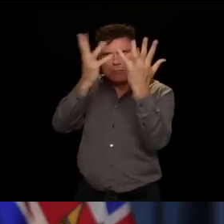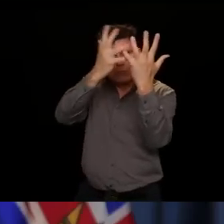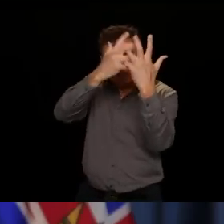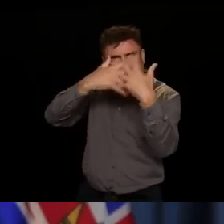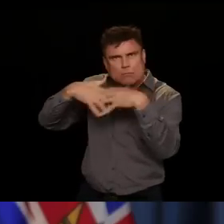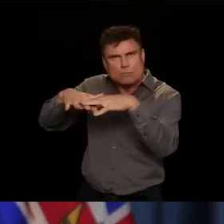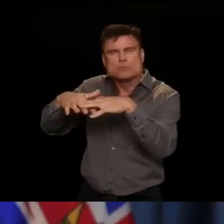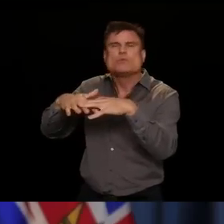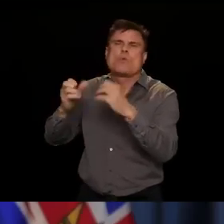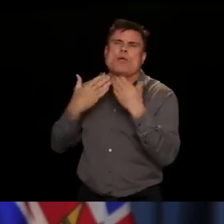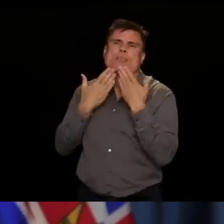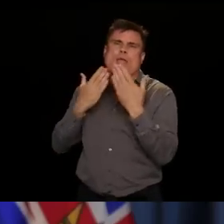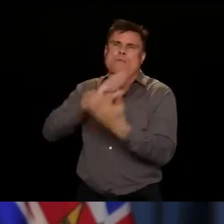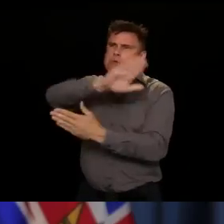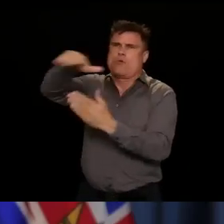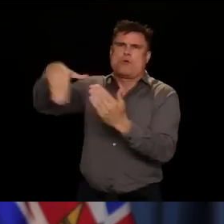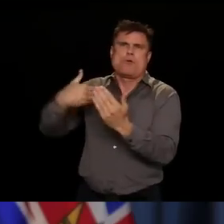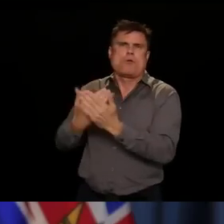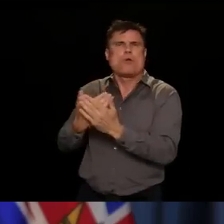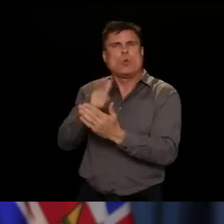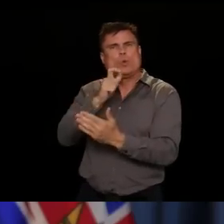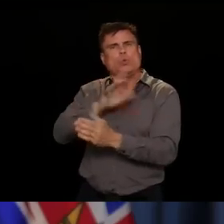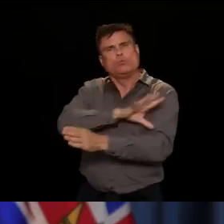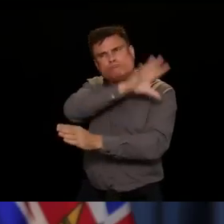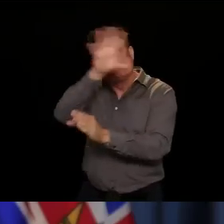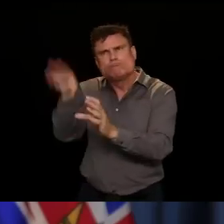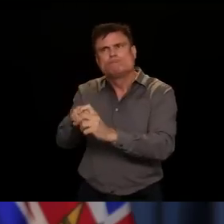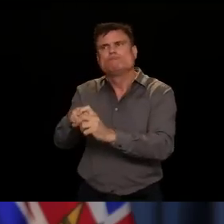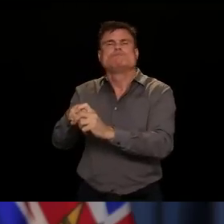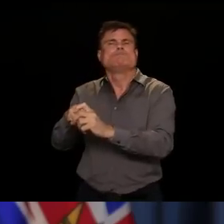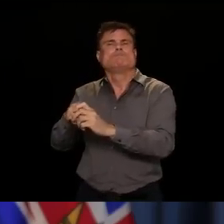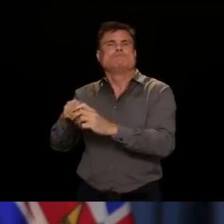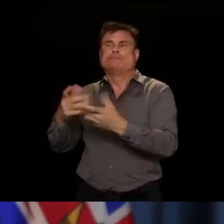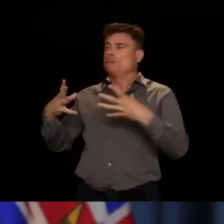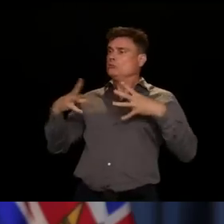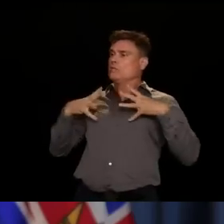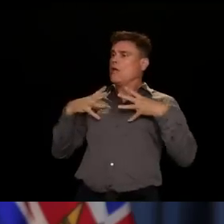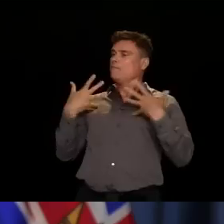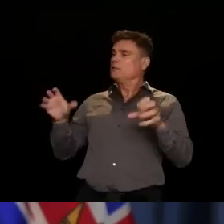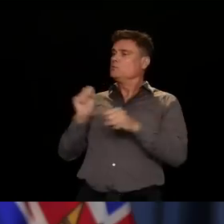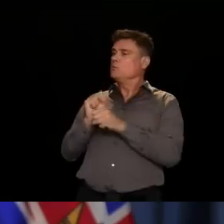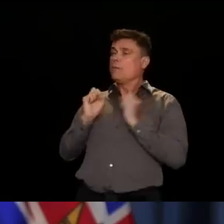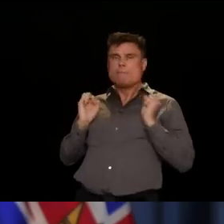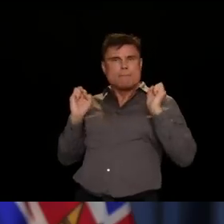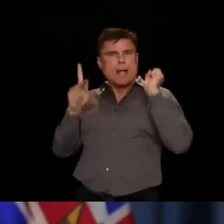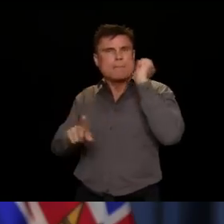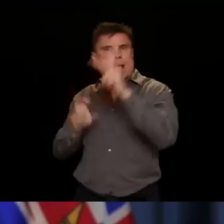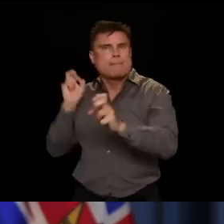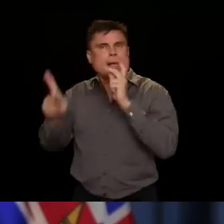We thank all of those people who have joined the professional come back to the profession and are in those professions for all